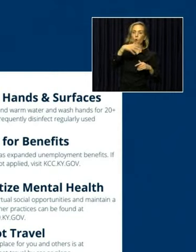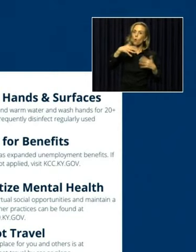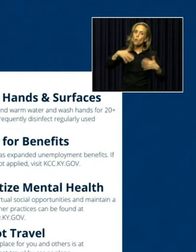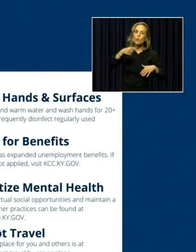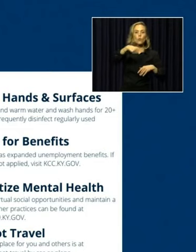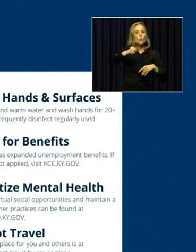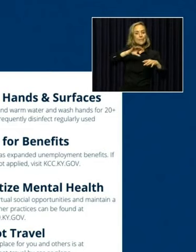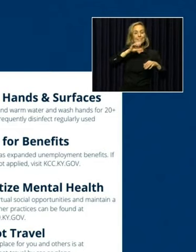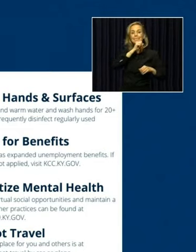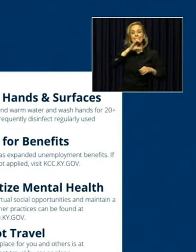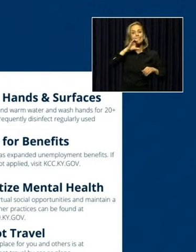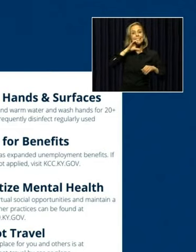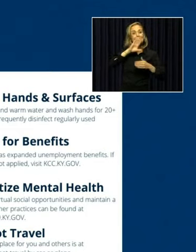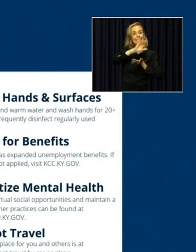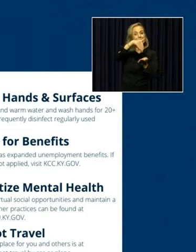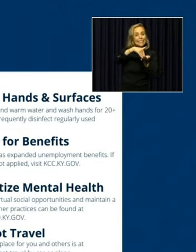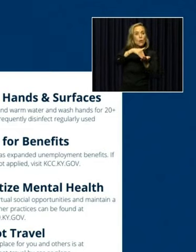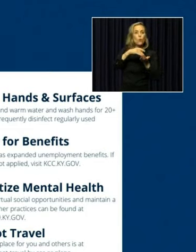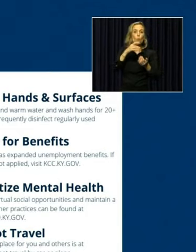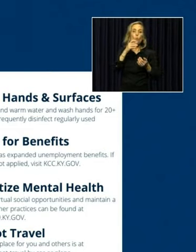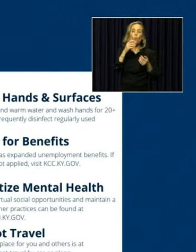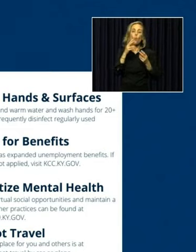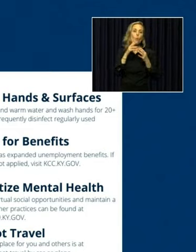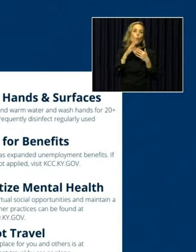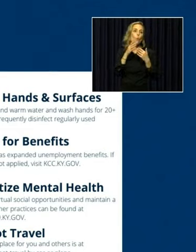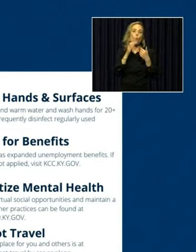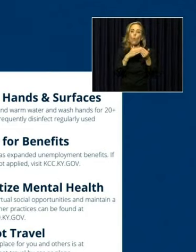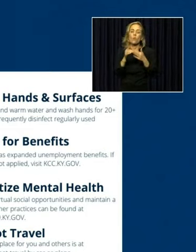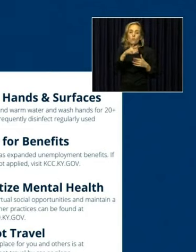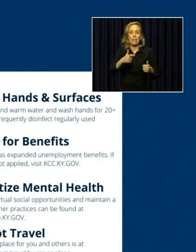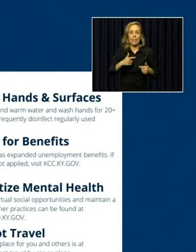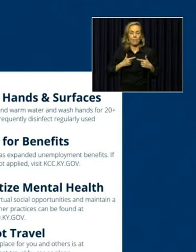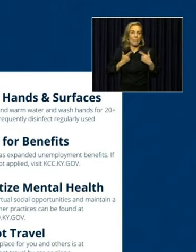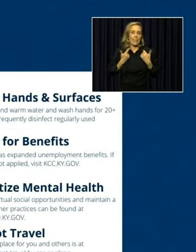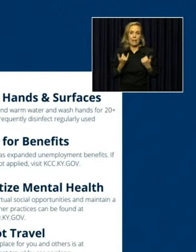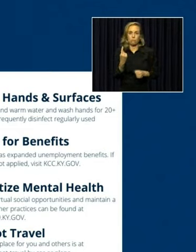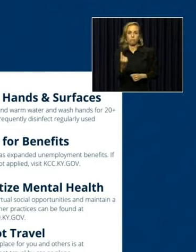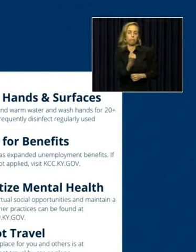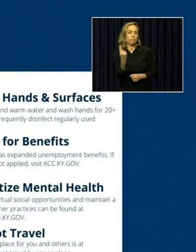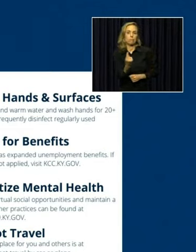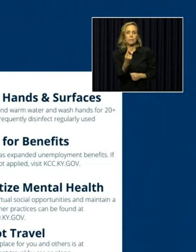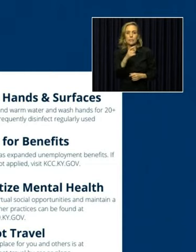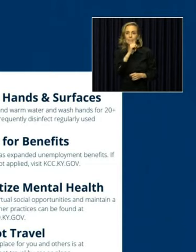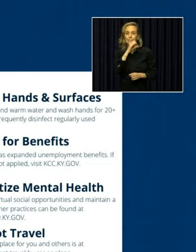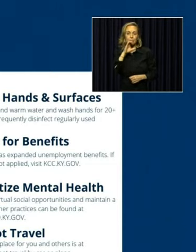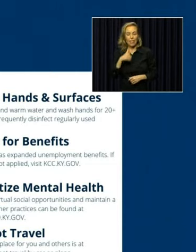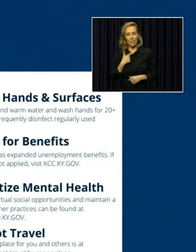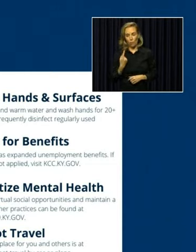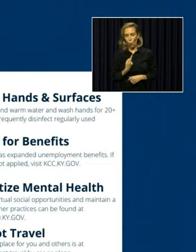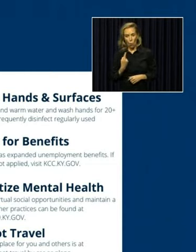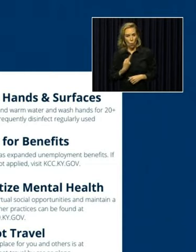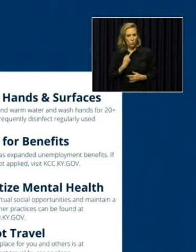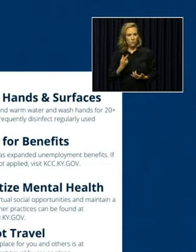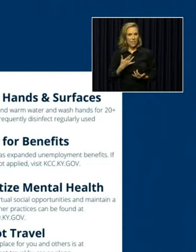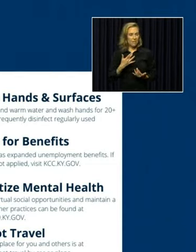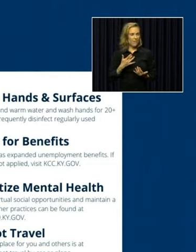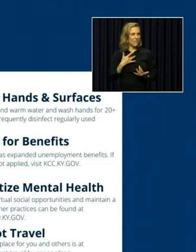MAKE US FEEL BETTER, TO STAY CONNECTED WITH PEOPLE, ALL THE